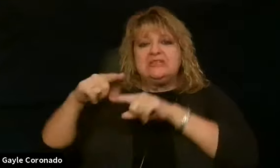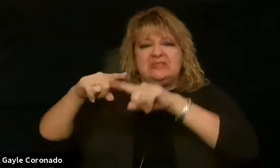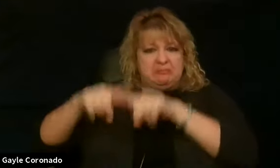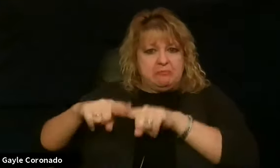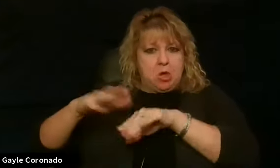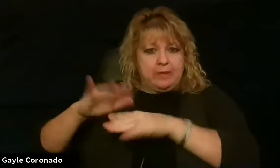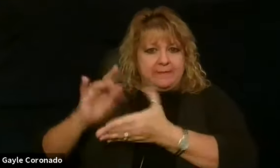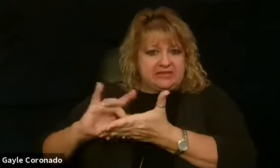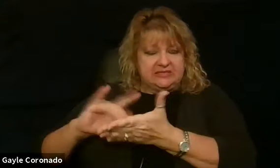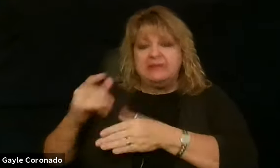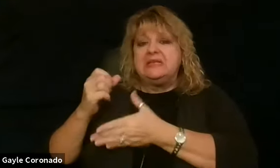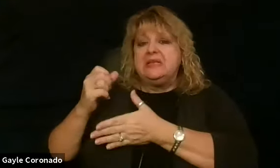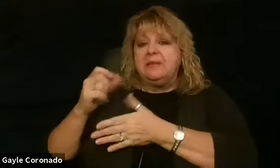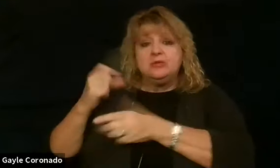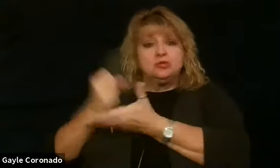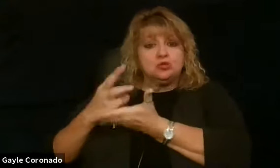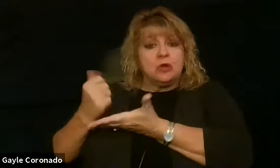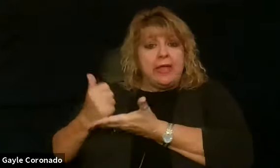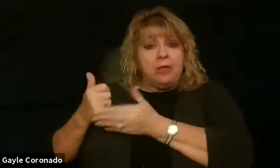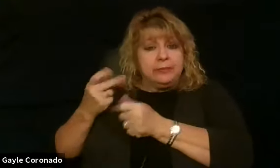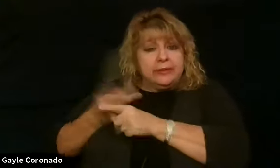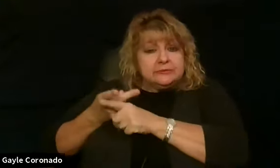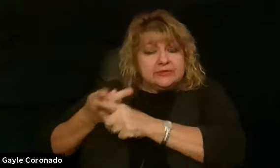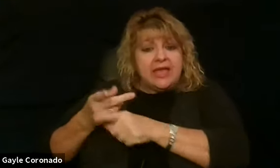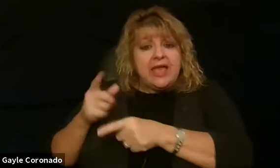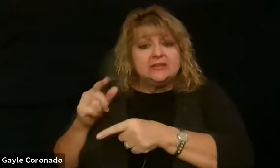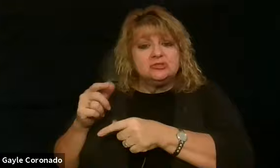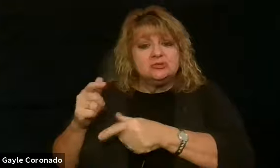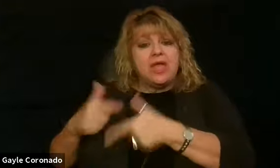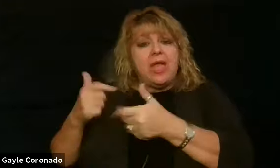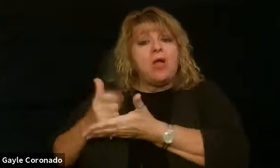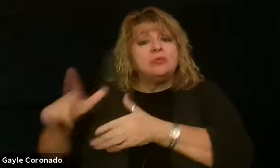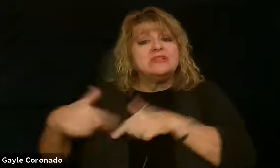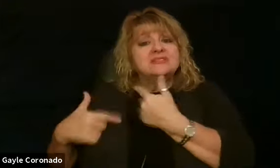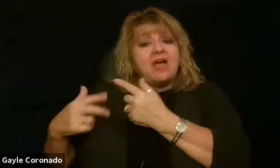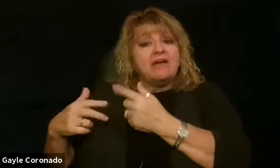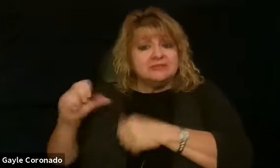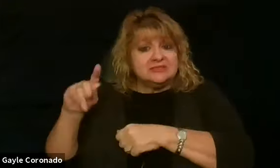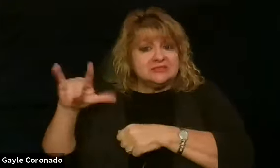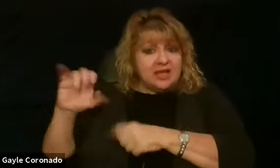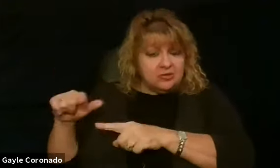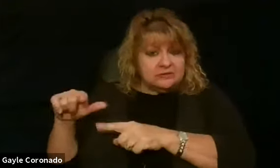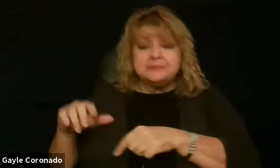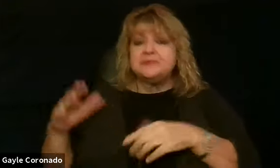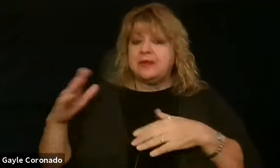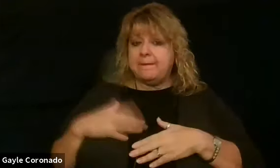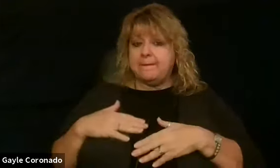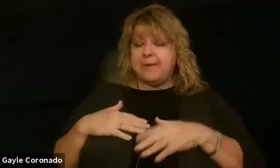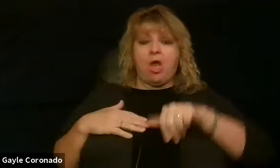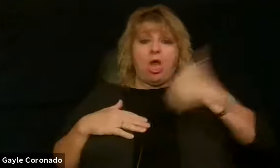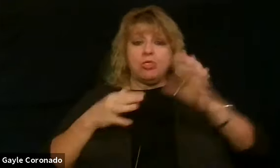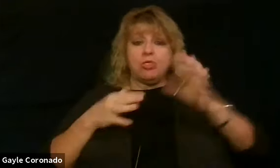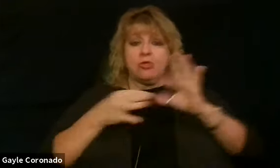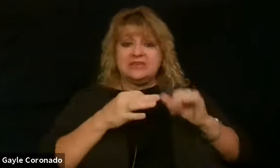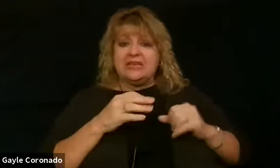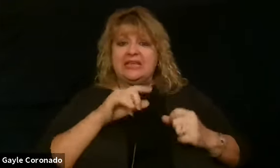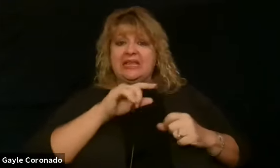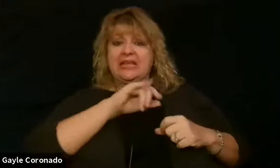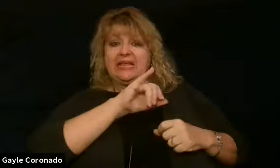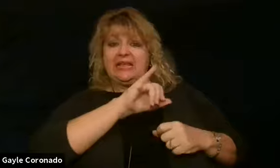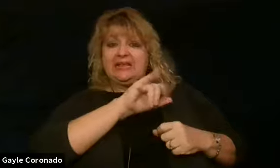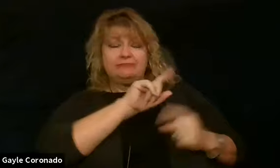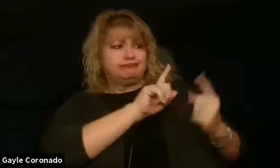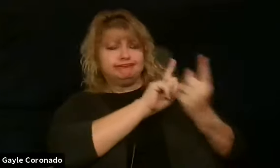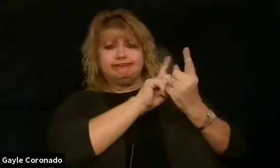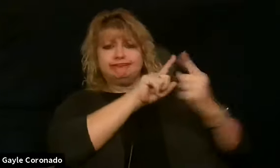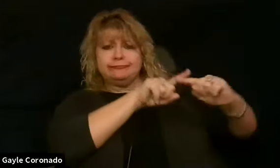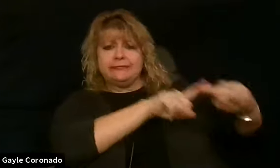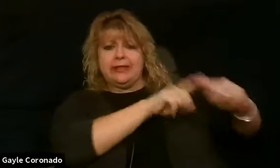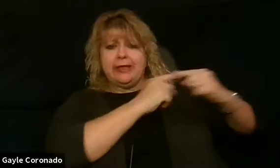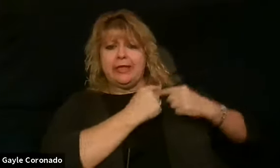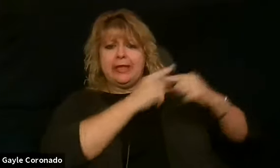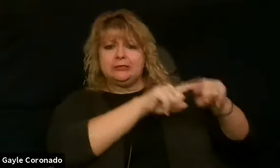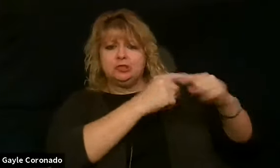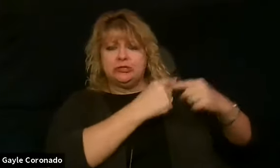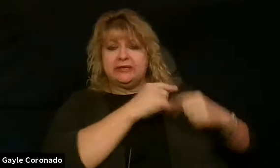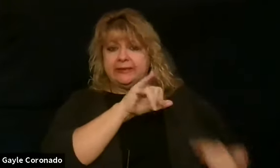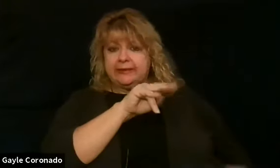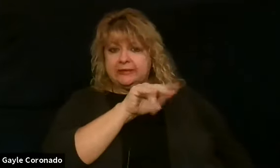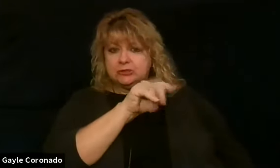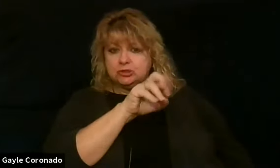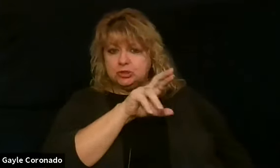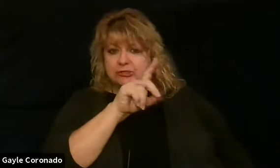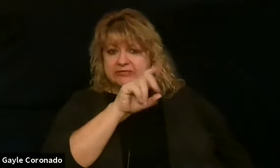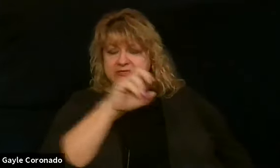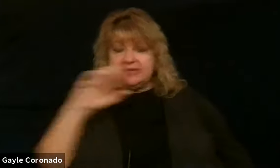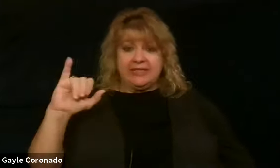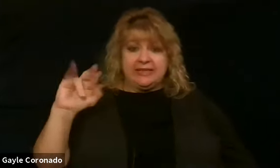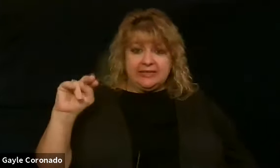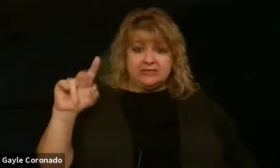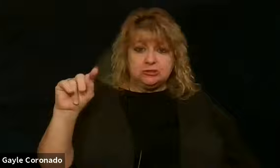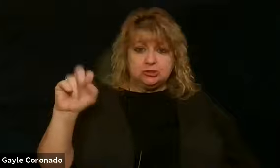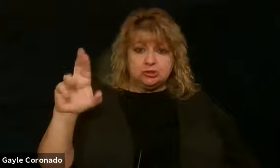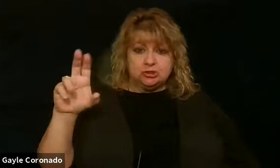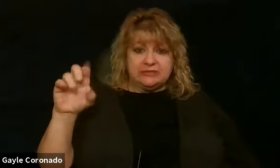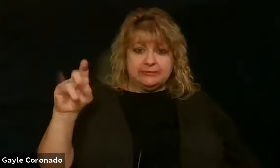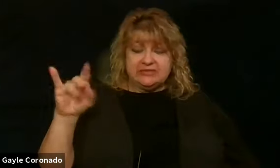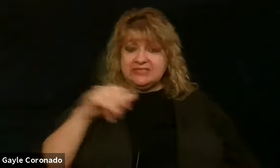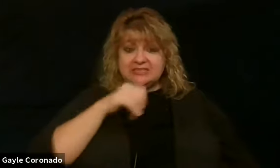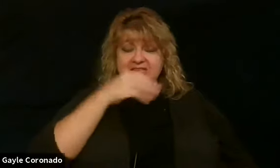as much as possible. And there's other as well that says, My thoughts are that interdependence is nothing to be ashamed of. Whether we're disabled or not we are, we all depend on others in some way to get us the wife independence is the goal but it's